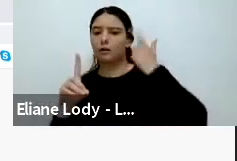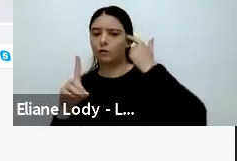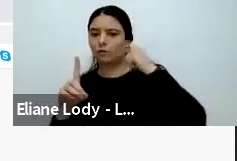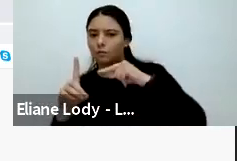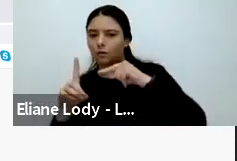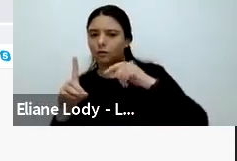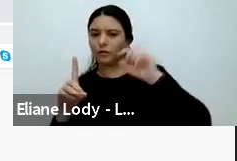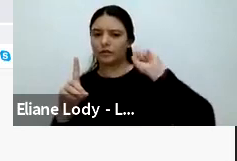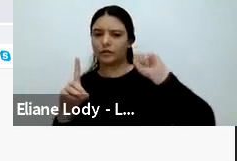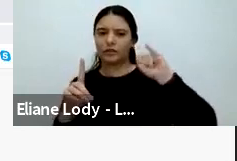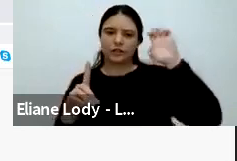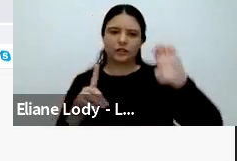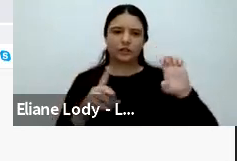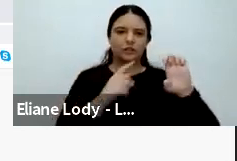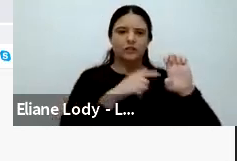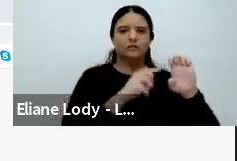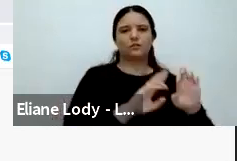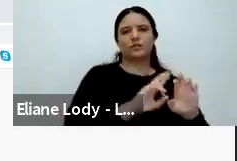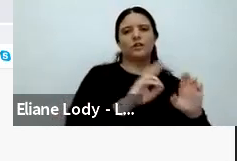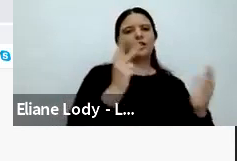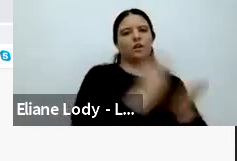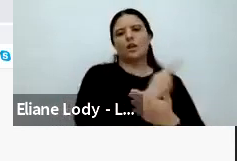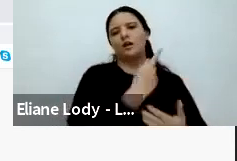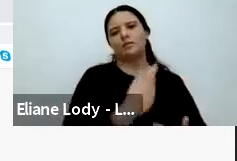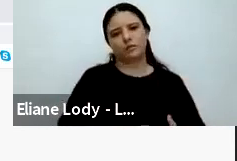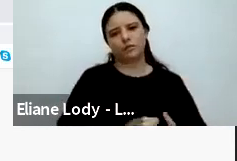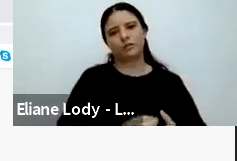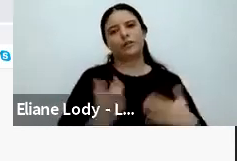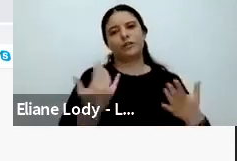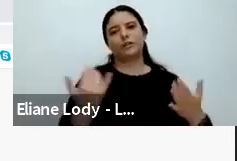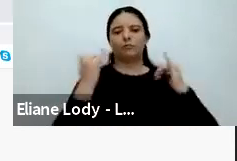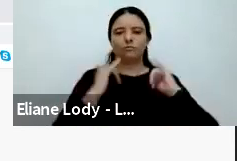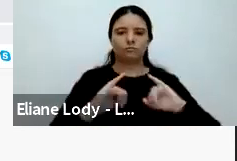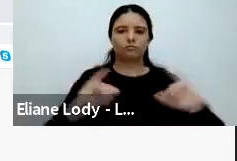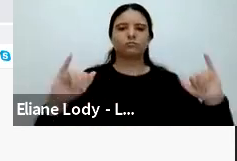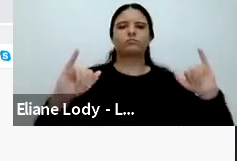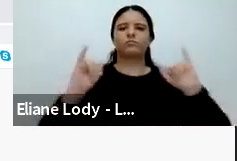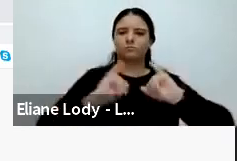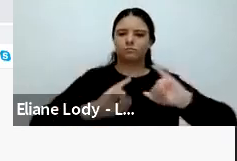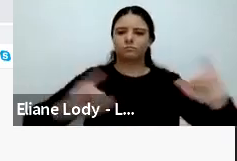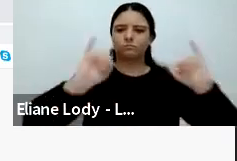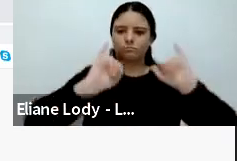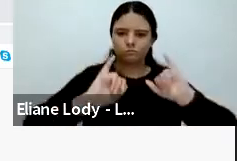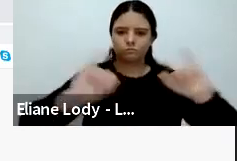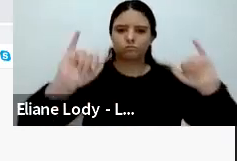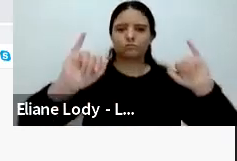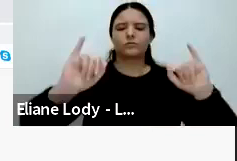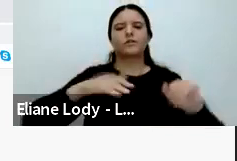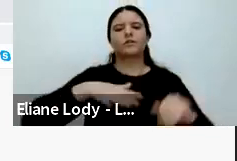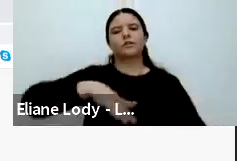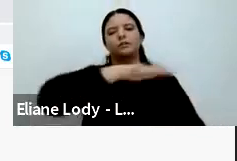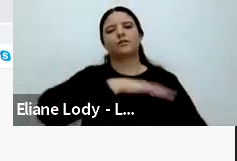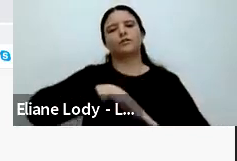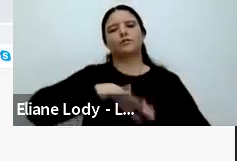normal. That's the message that comes through pretty consistently and through pretty consistently and. in in public discourse